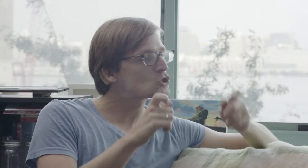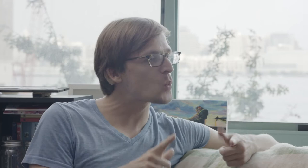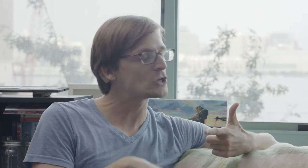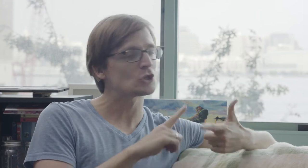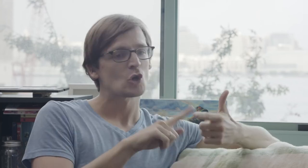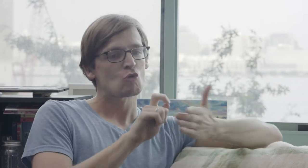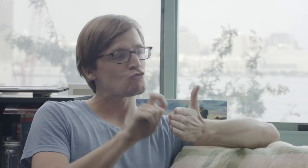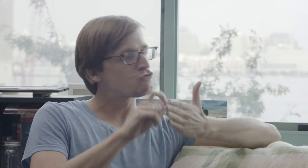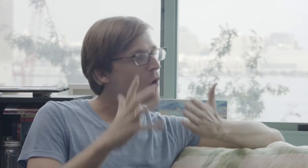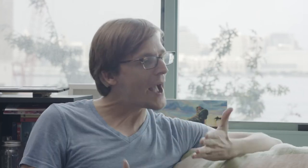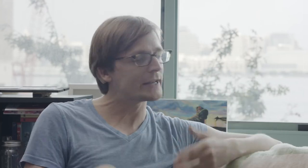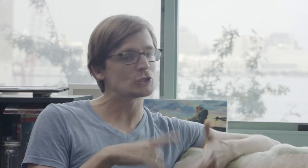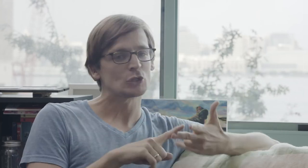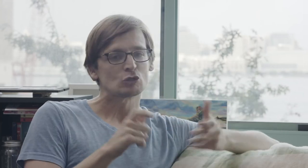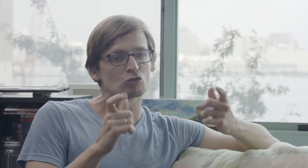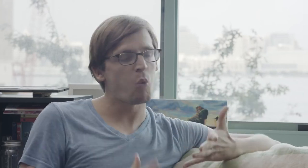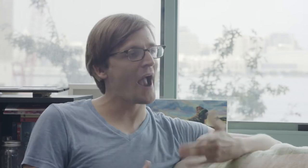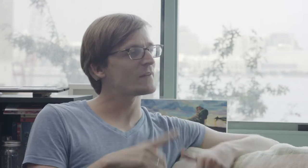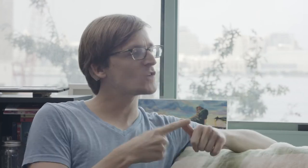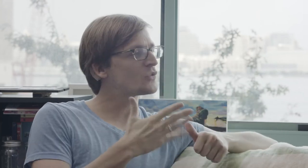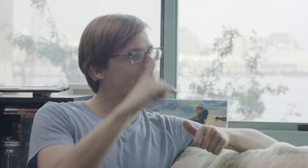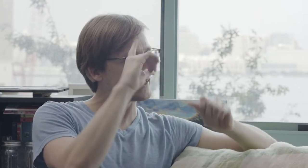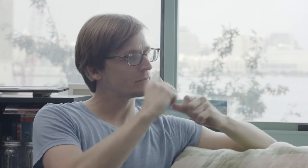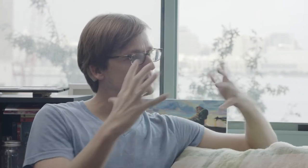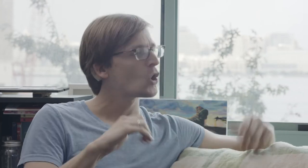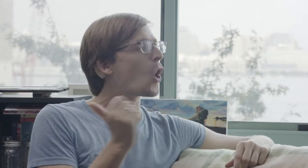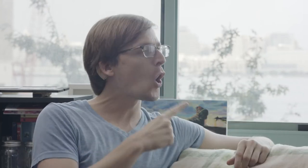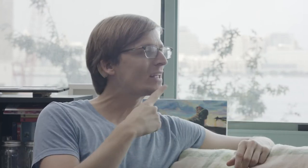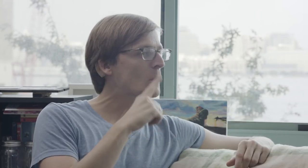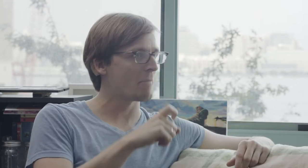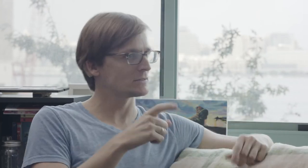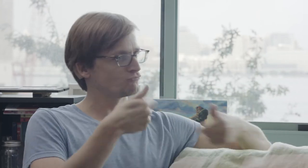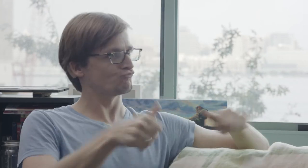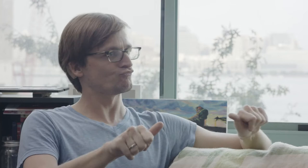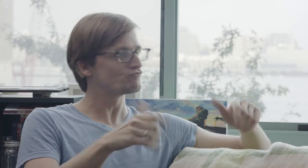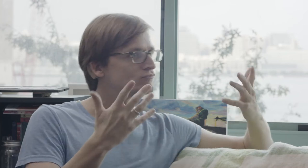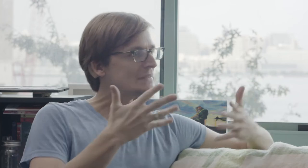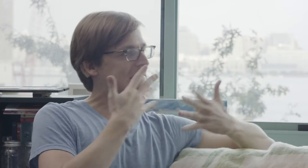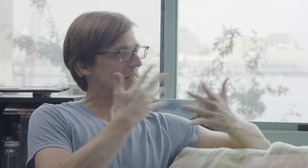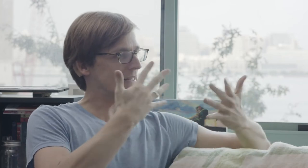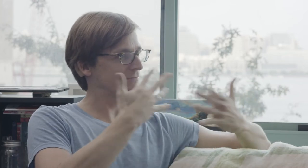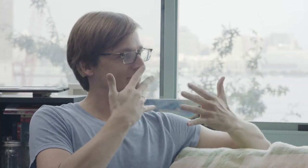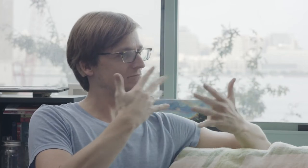So for casting directors and playwrights and composers who are thinking about casting a show like this,